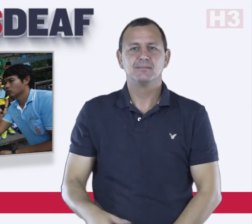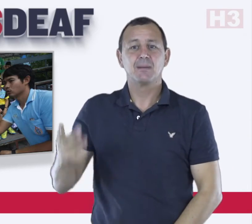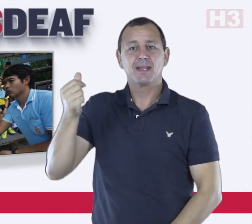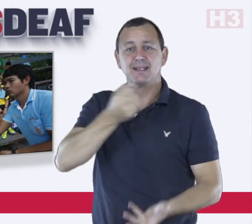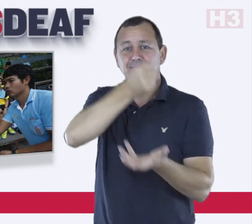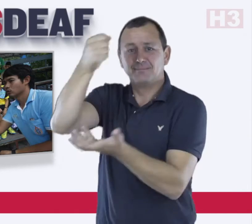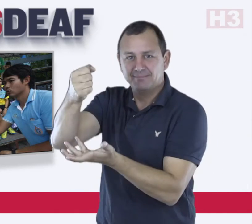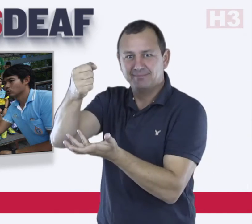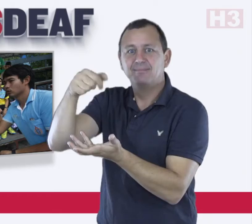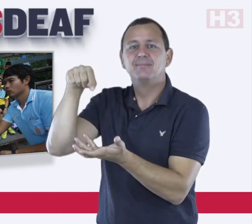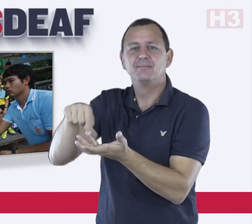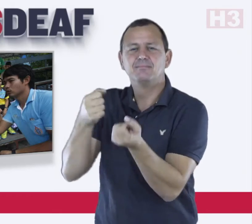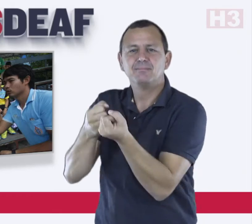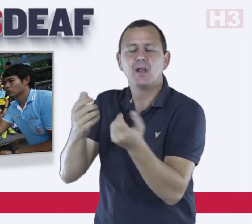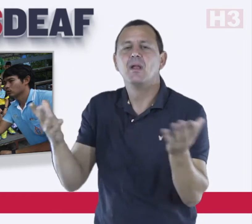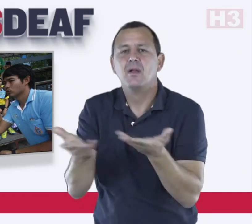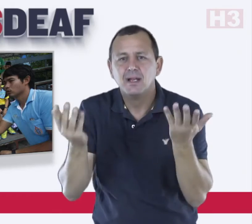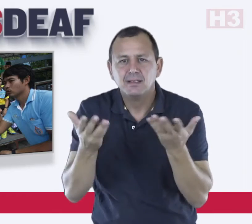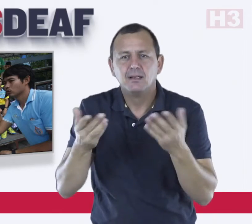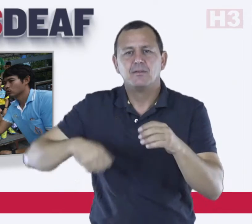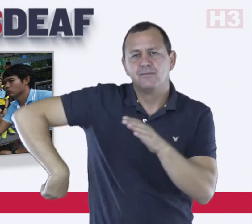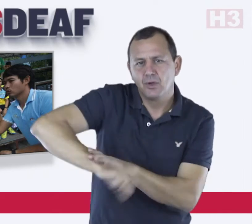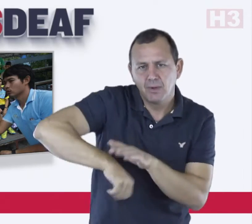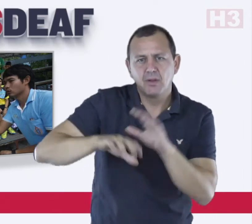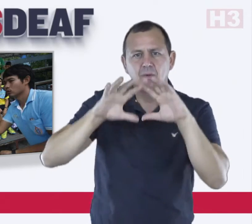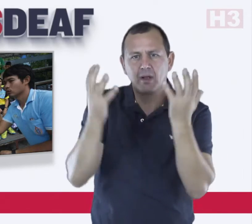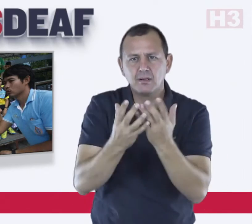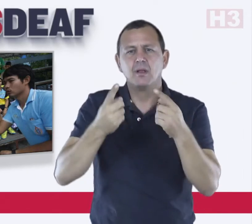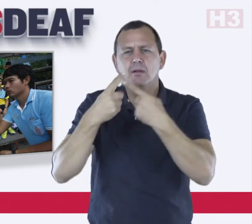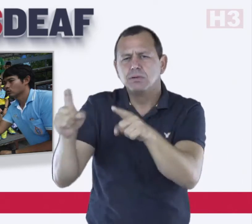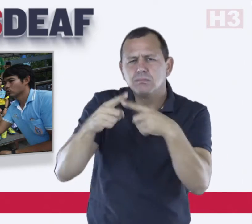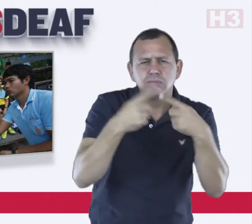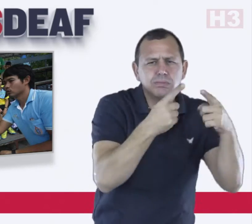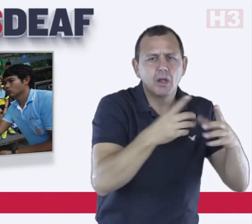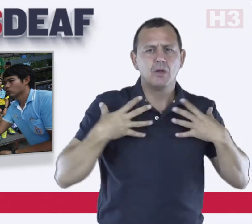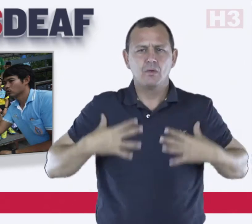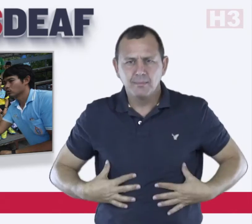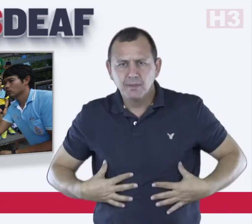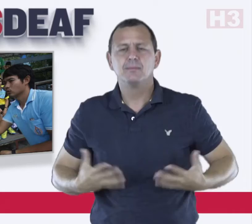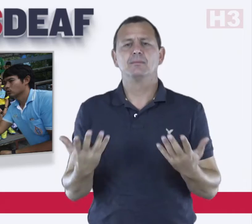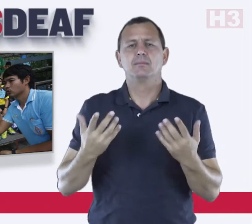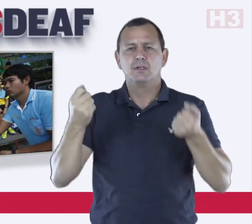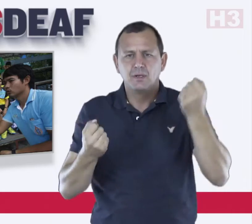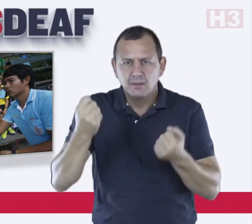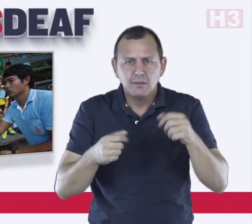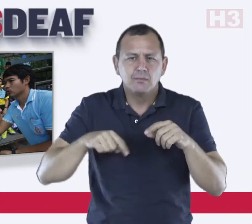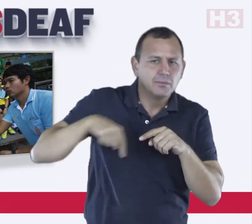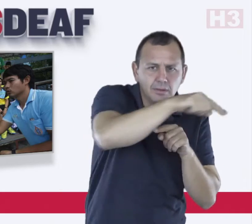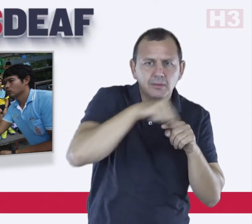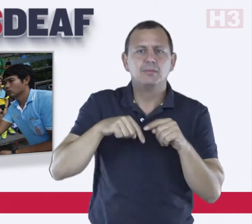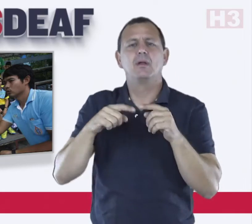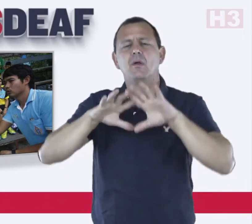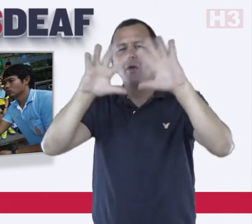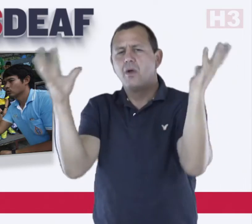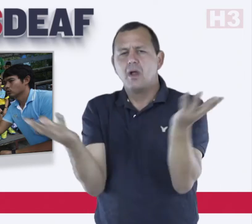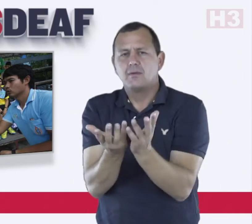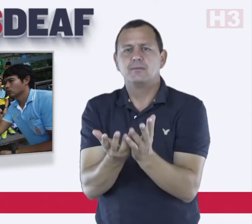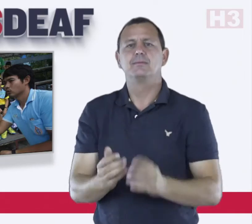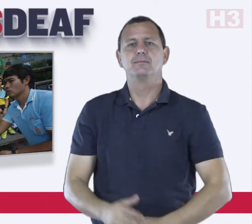The bank paid for equipment, uniforms, transport and everything else.